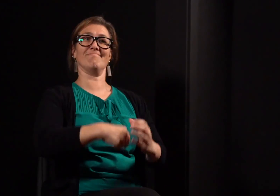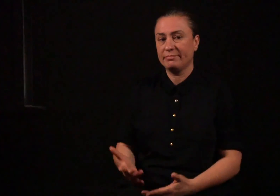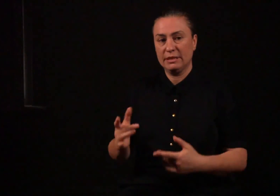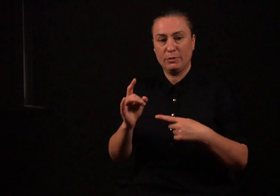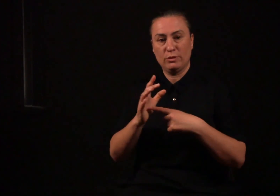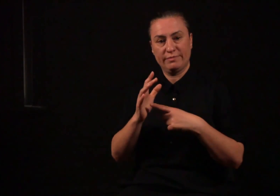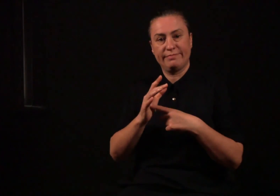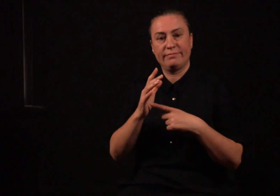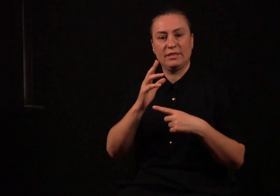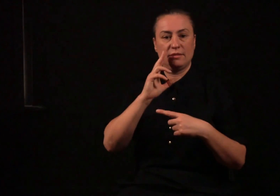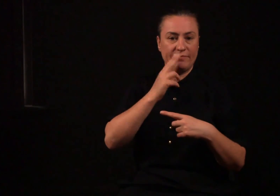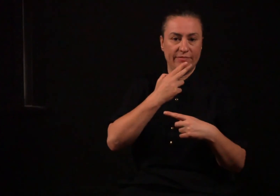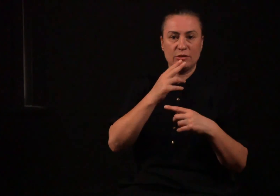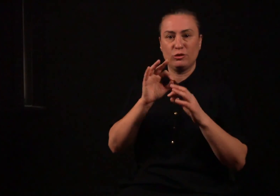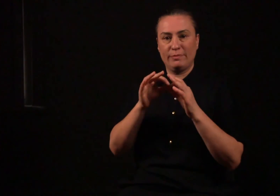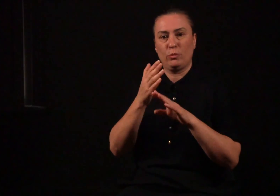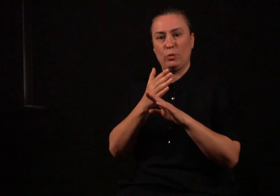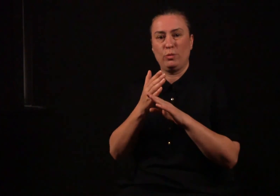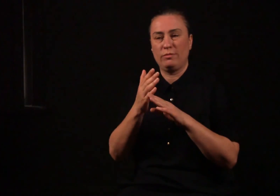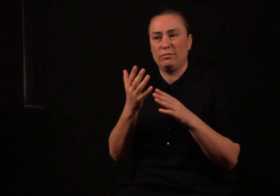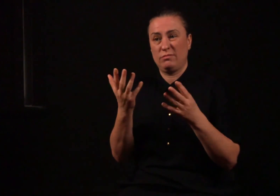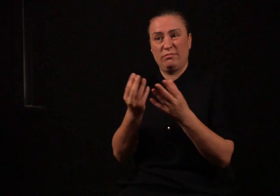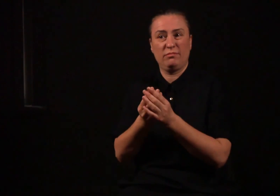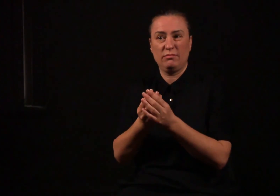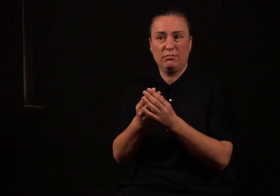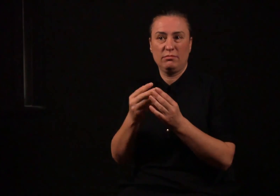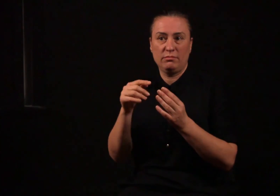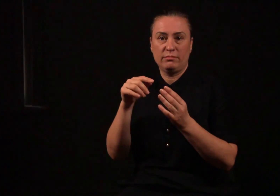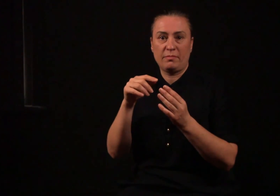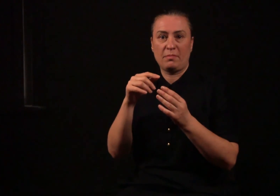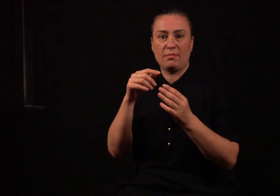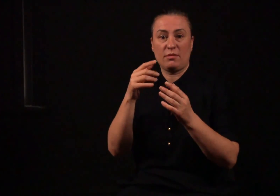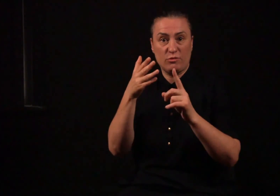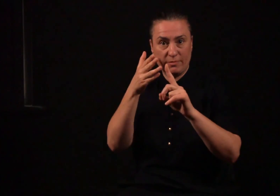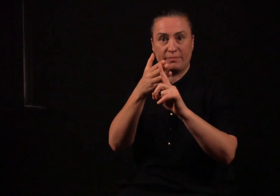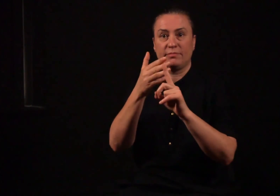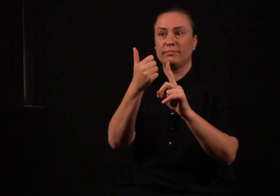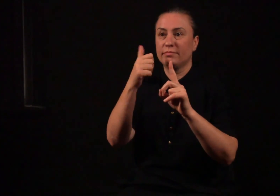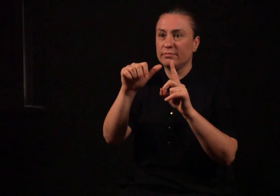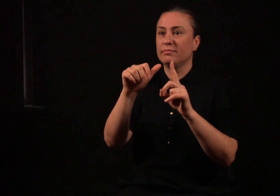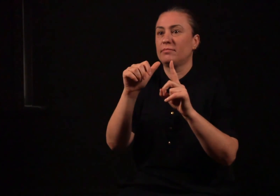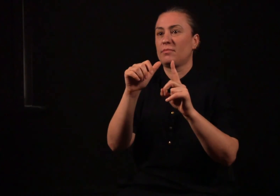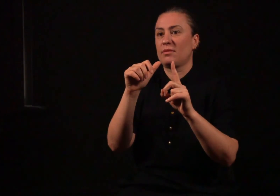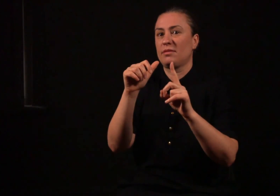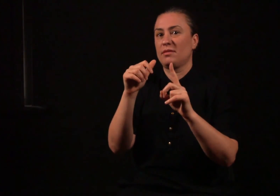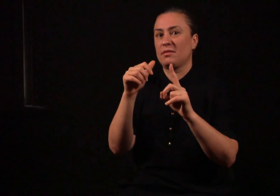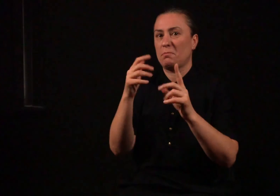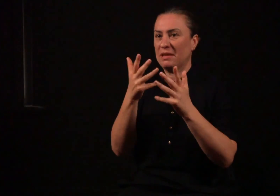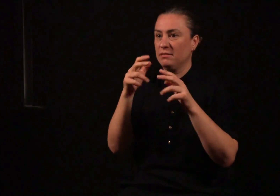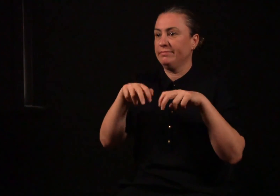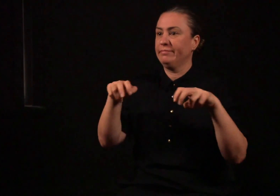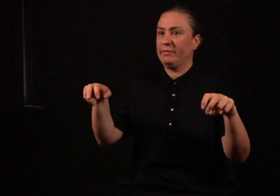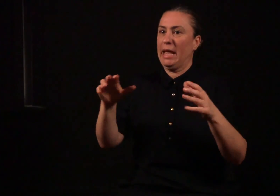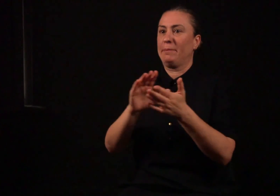and again, that comes back to communication. That's important to know that both the deaf people and interpreters work together